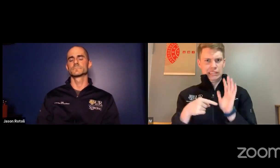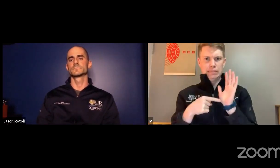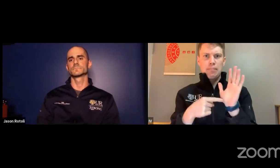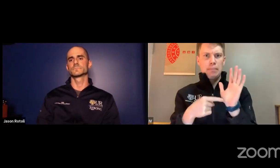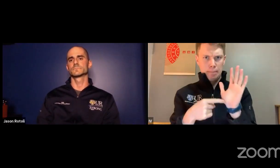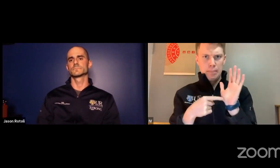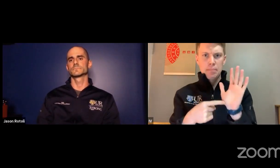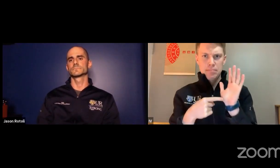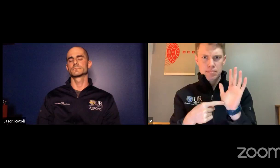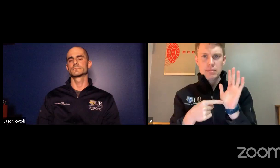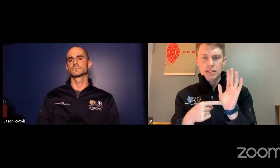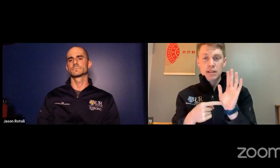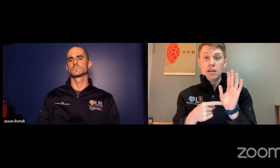get through.